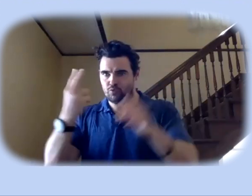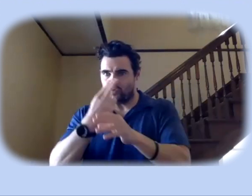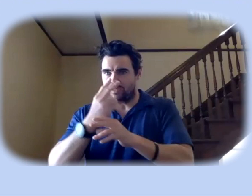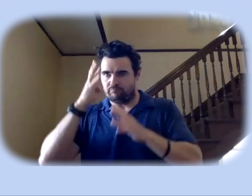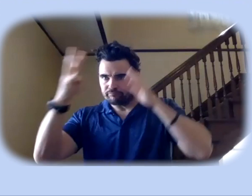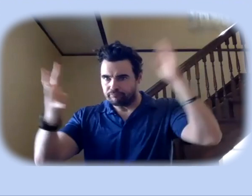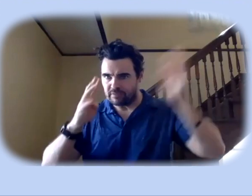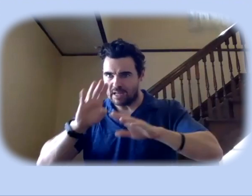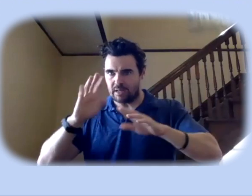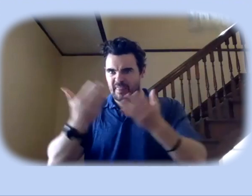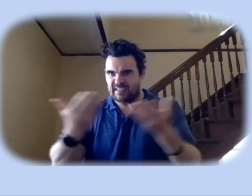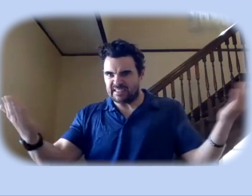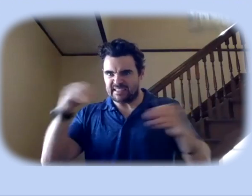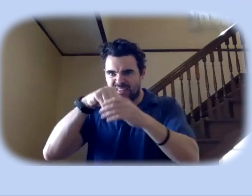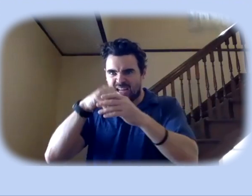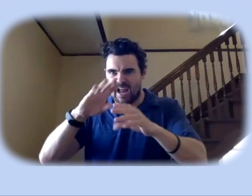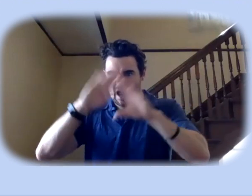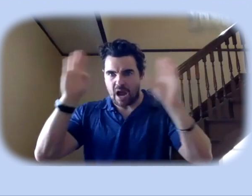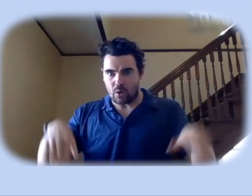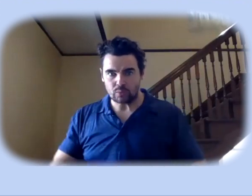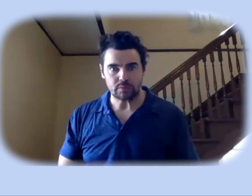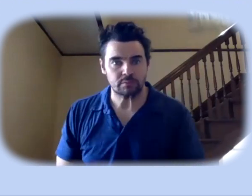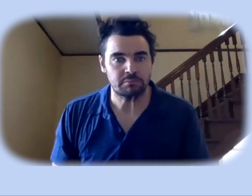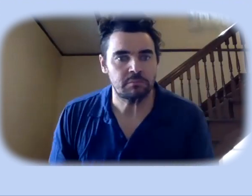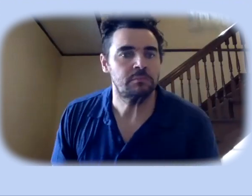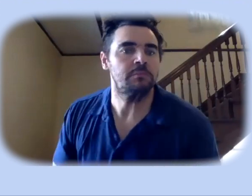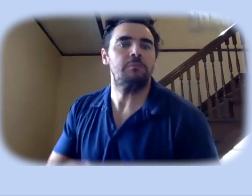your child's interest. It builds creativity doing these kinds of things around the house.